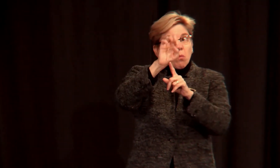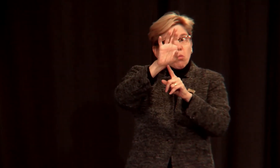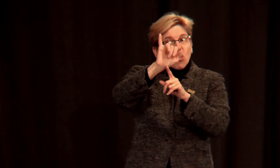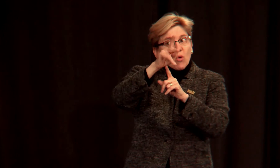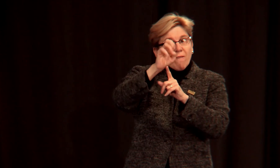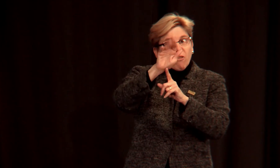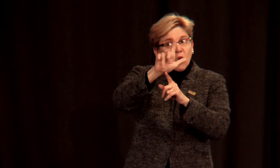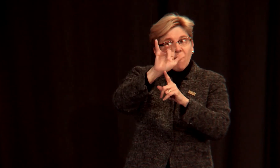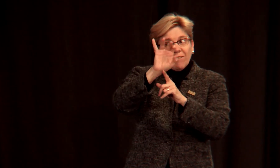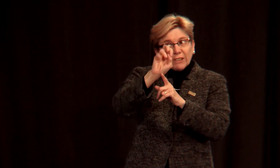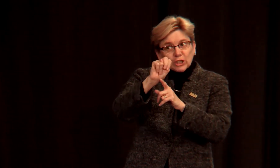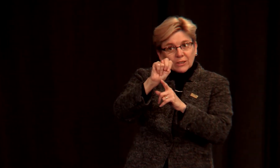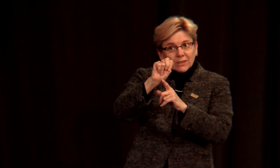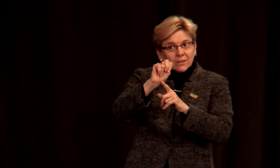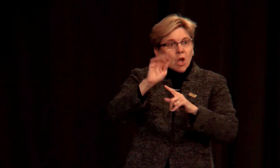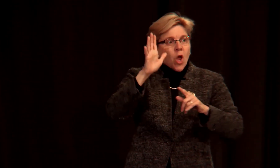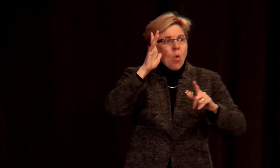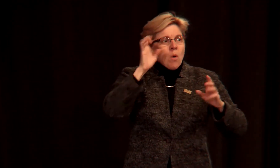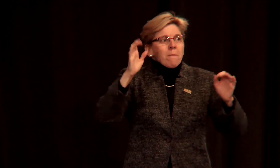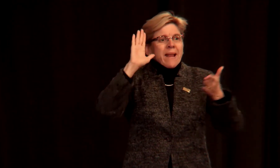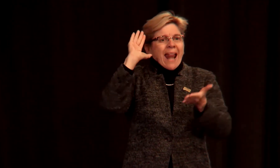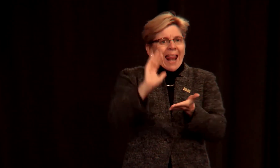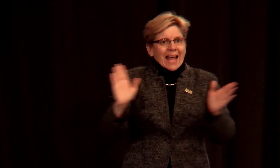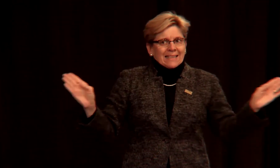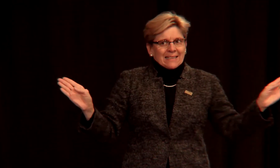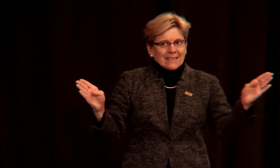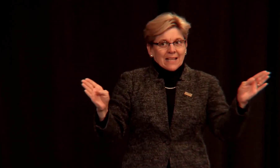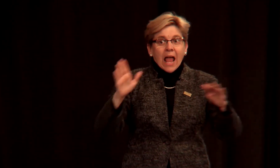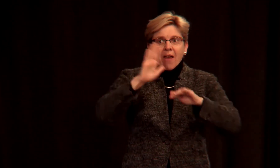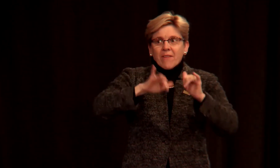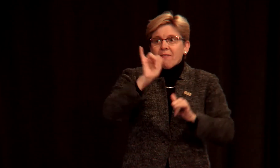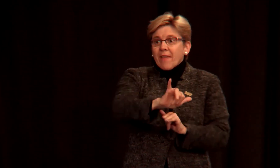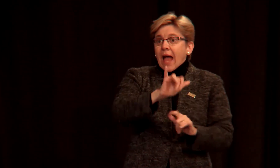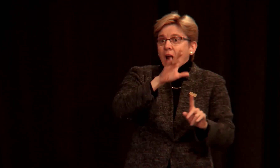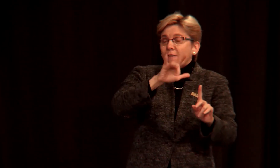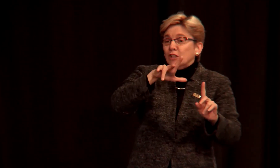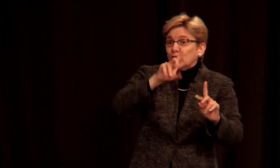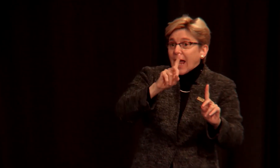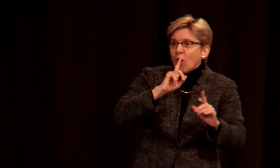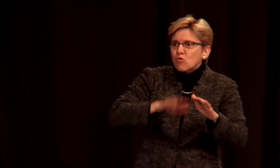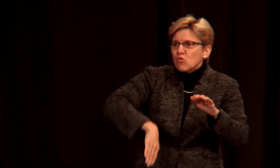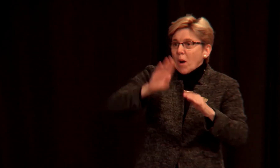your peripheral vision will be narrower - narrower than that of a child